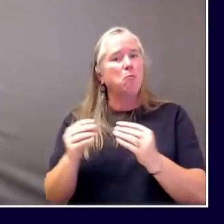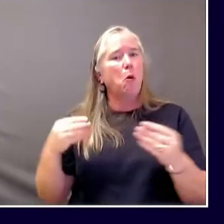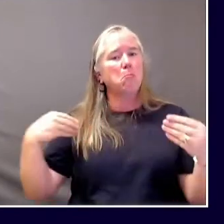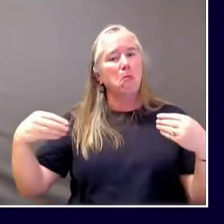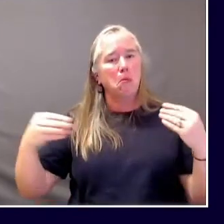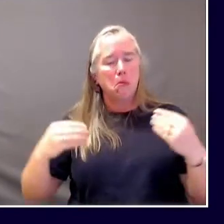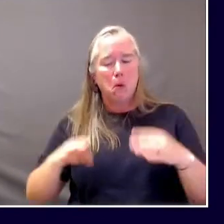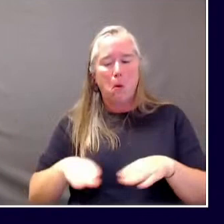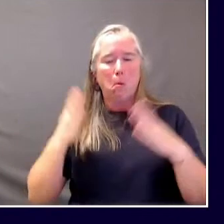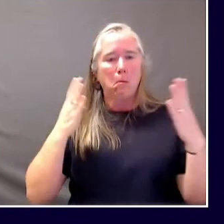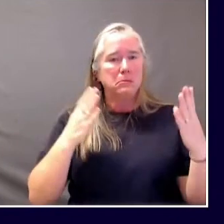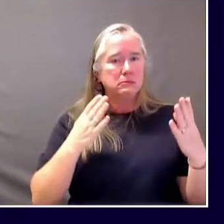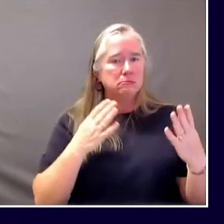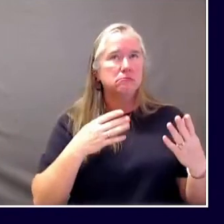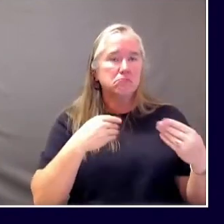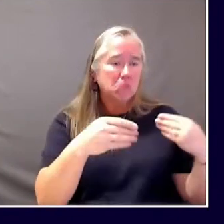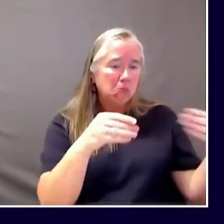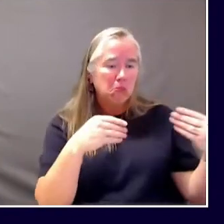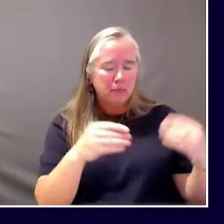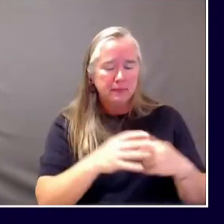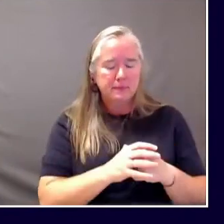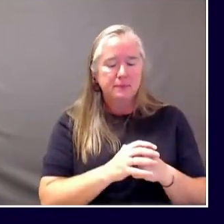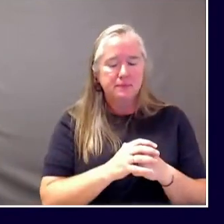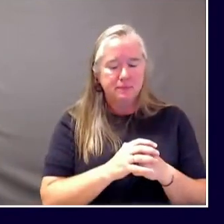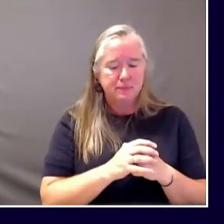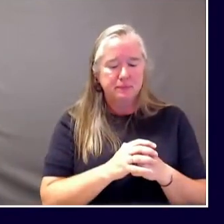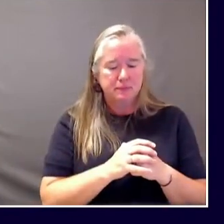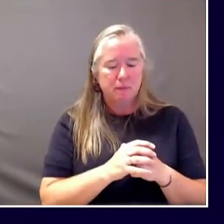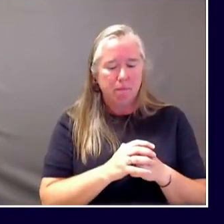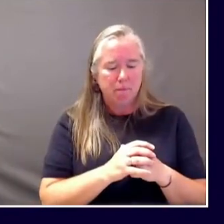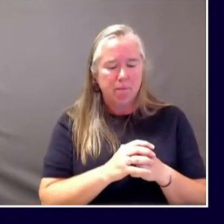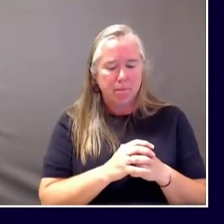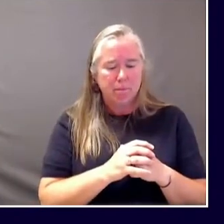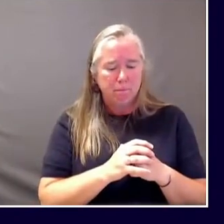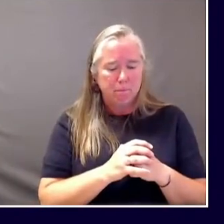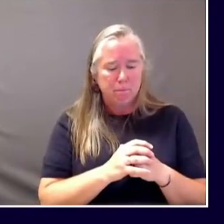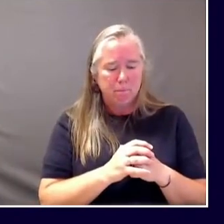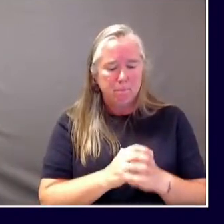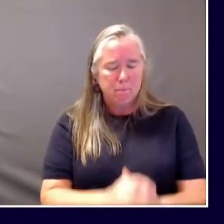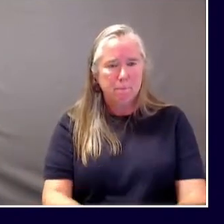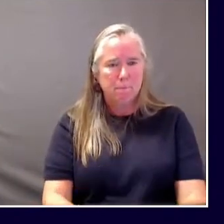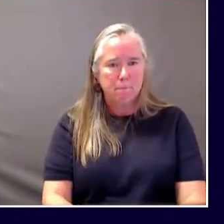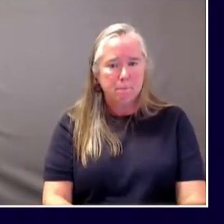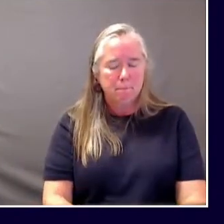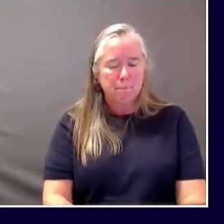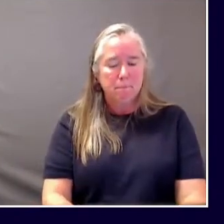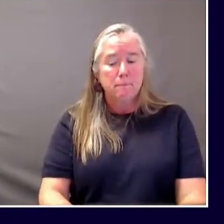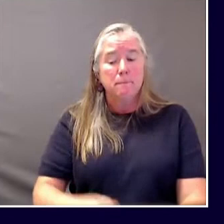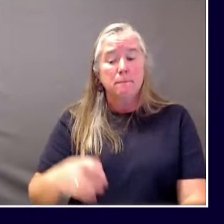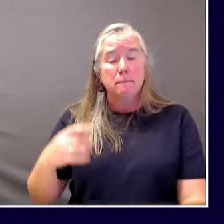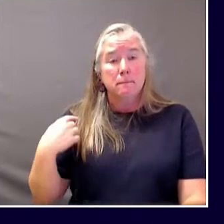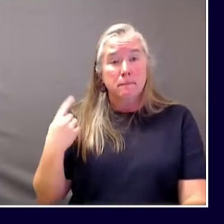now you know that the clear change from what happened sort